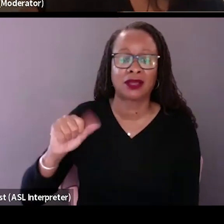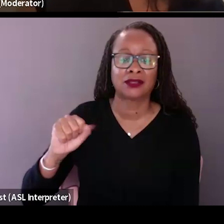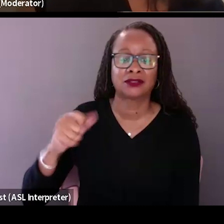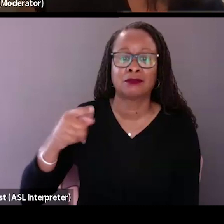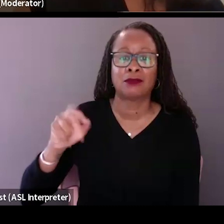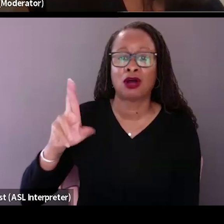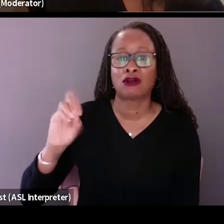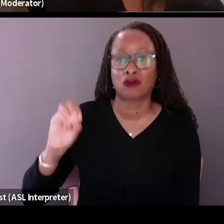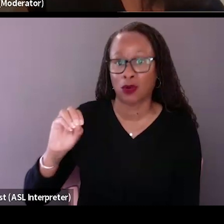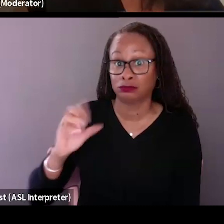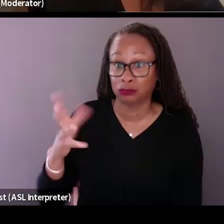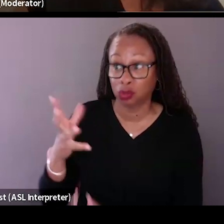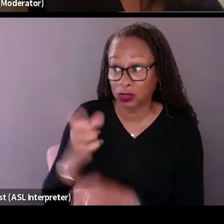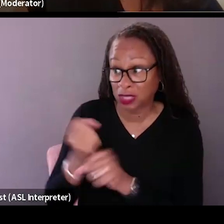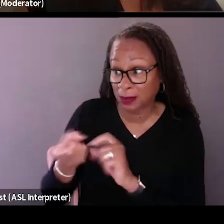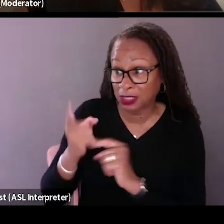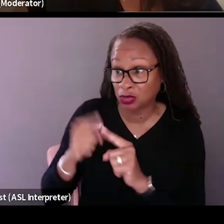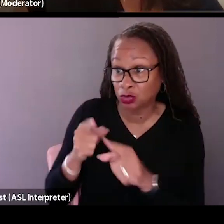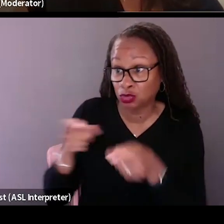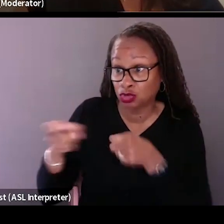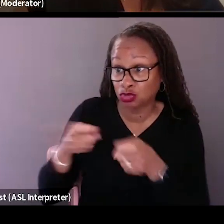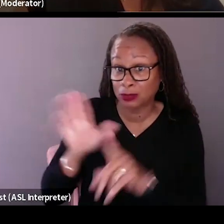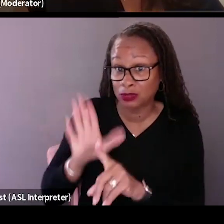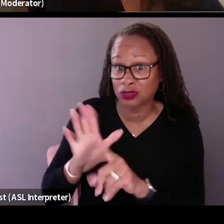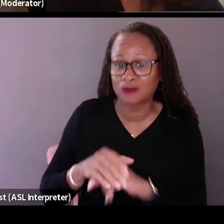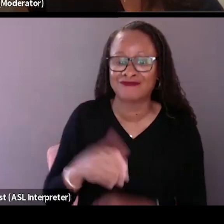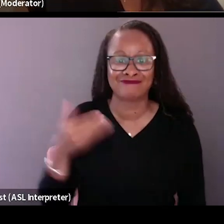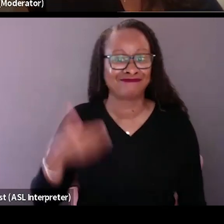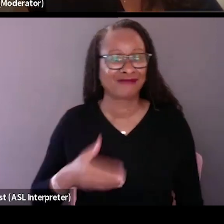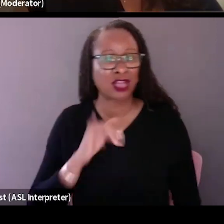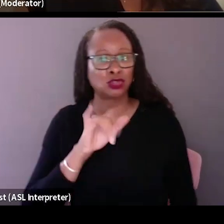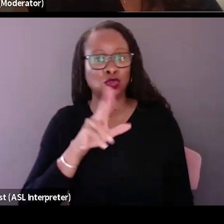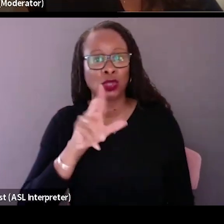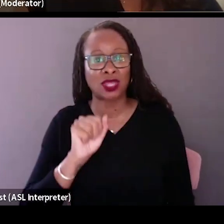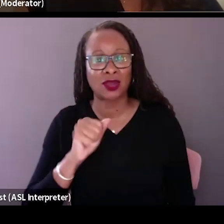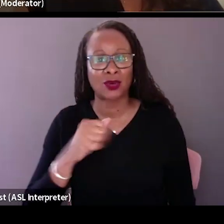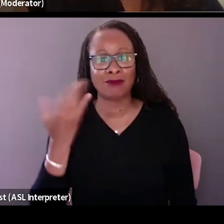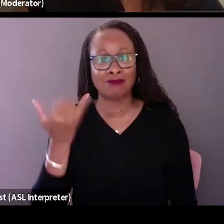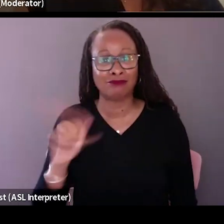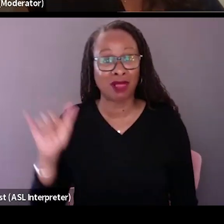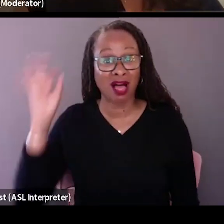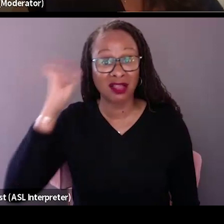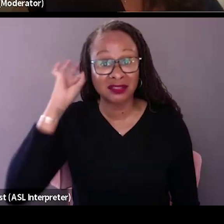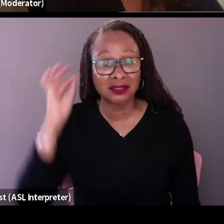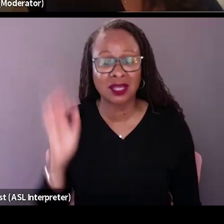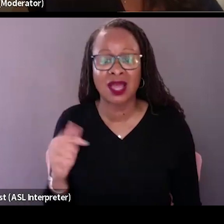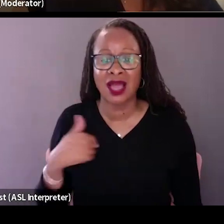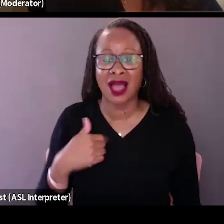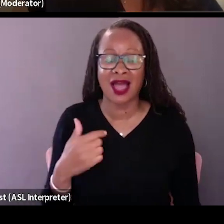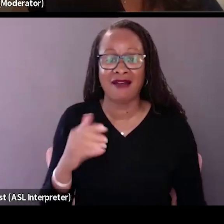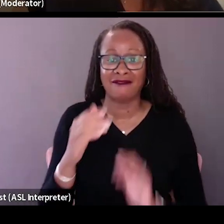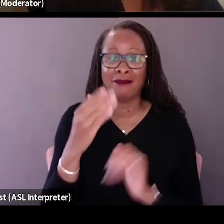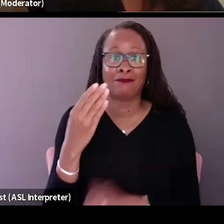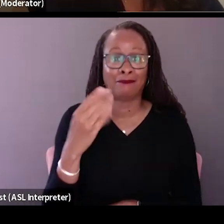Sure. I'm Julia Willoughby Nason and I'm blonde, and I have a black and white picture in the background